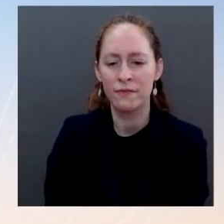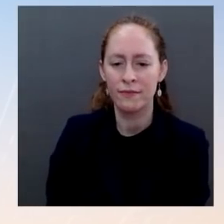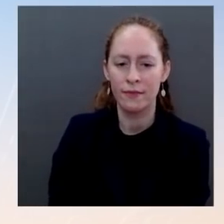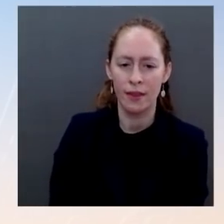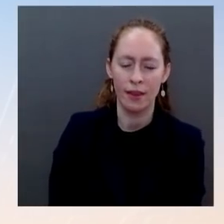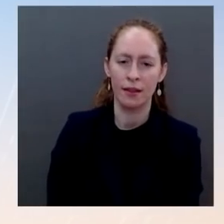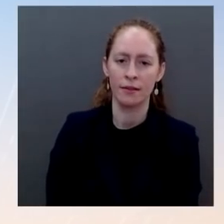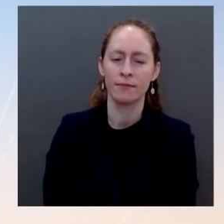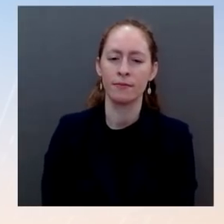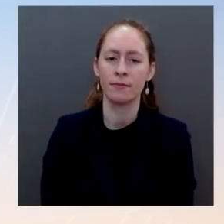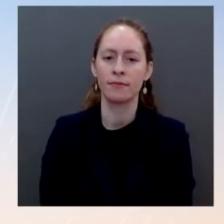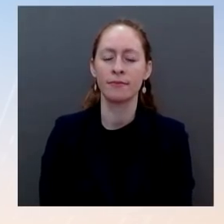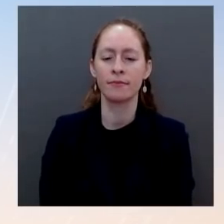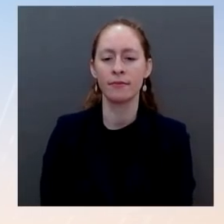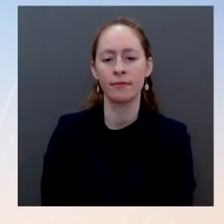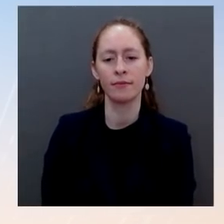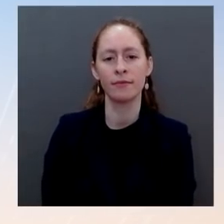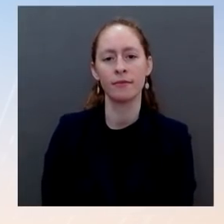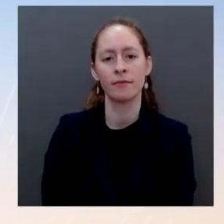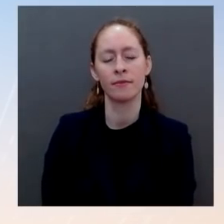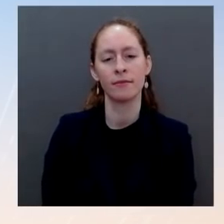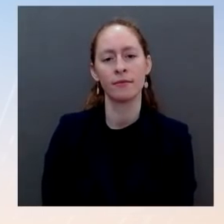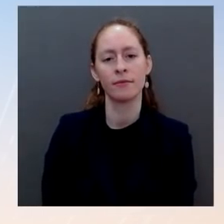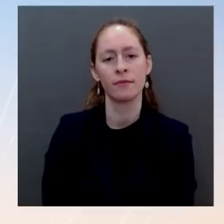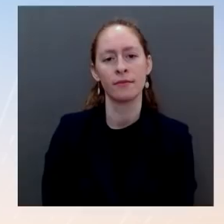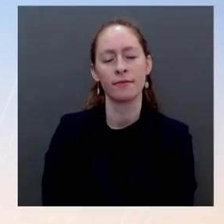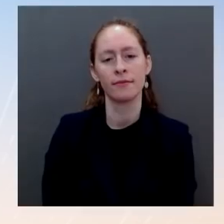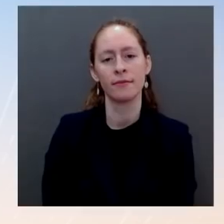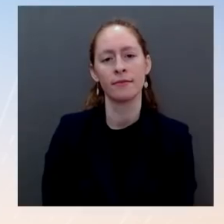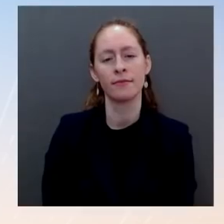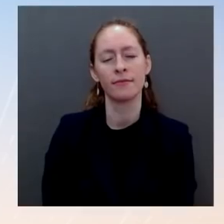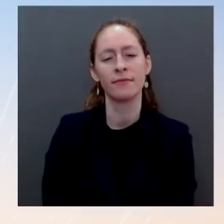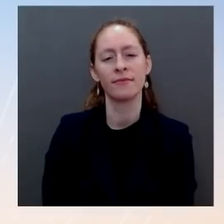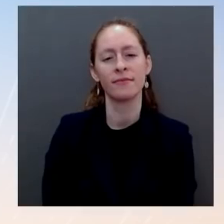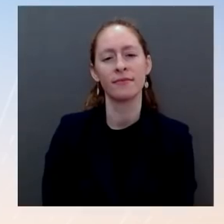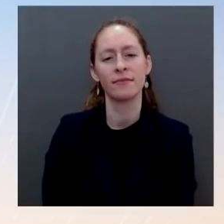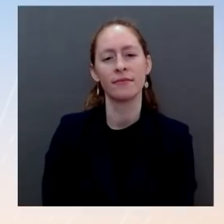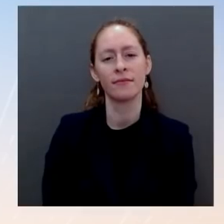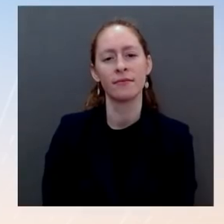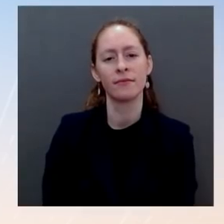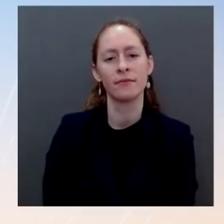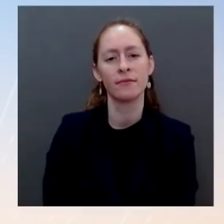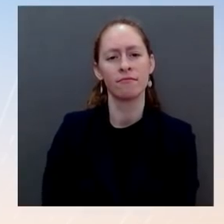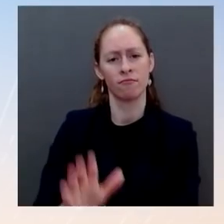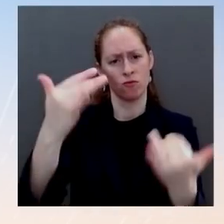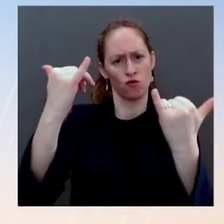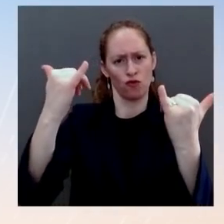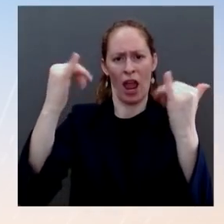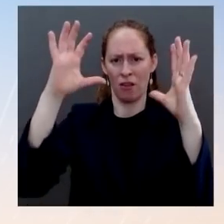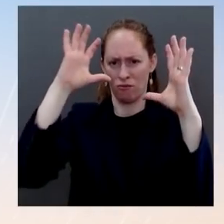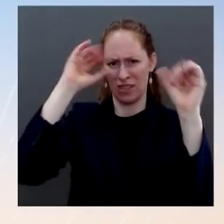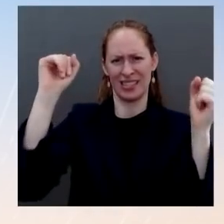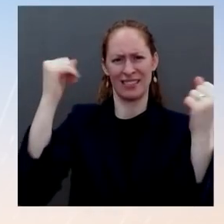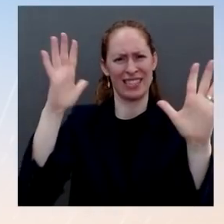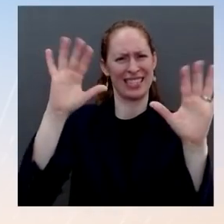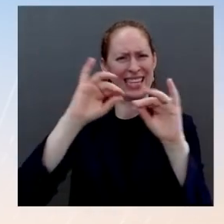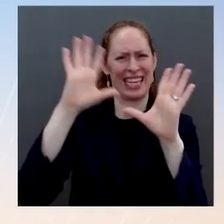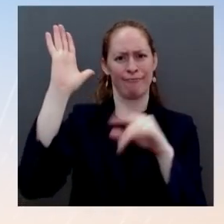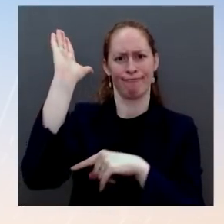his push for legislation to protect voting rights. But there's an effort among some senators to address what happened last year